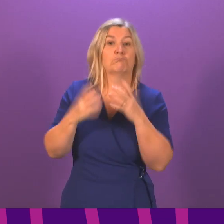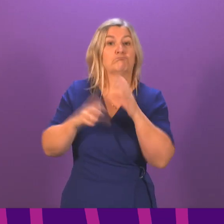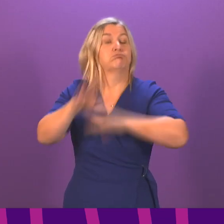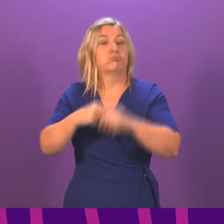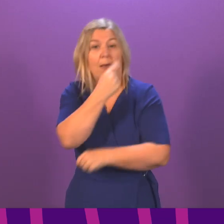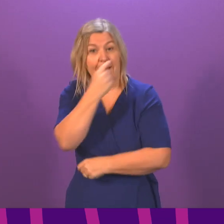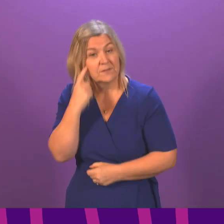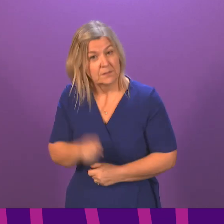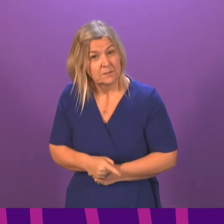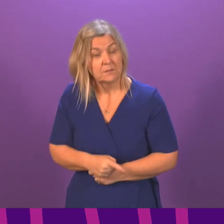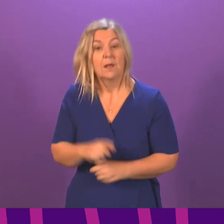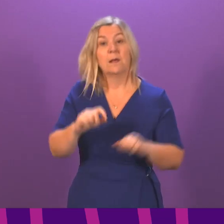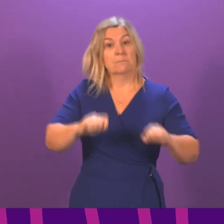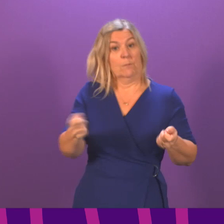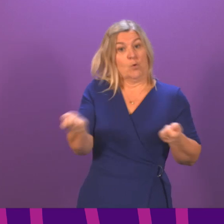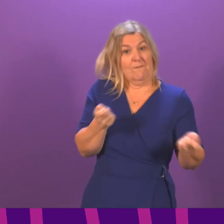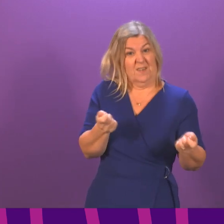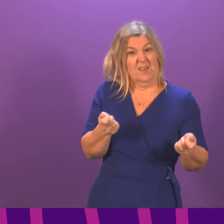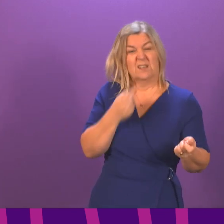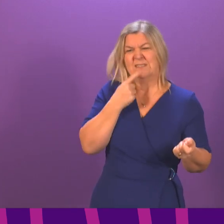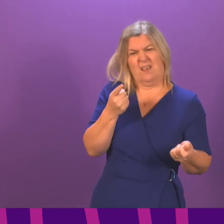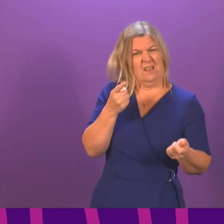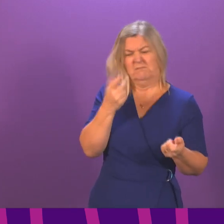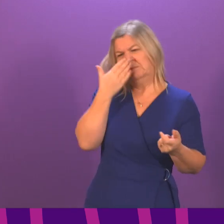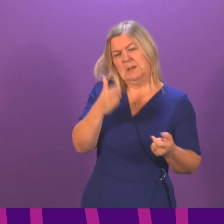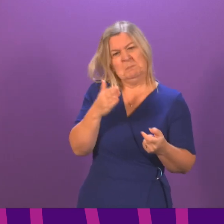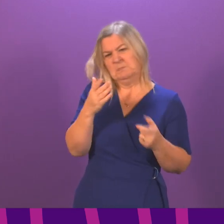the Committee on the Scottish Government Handling of Harassment Complaints—a member of the Scottish National Party—to say that its inquiries were being obstructed.